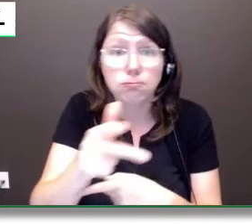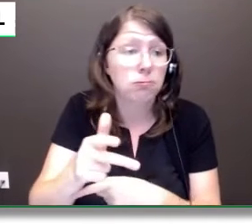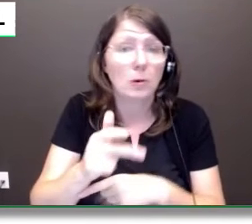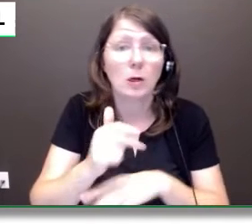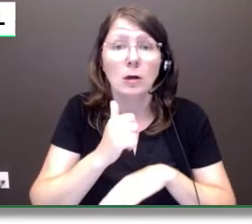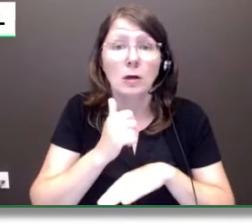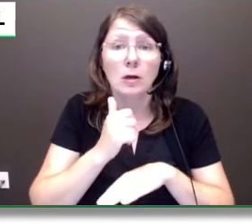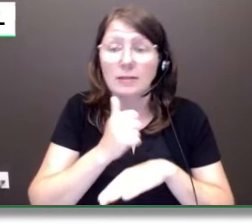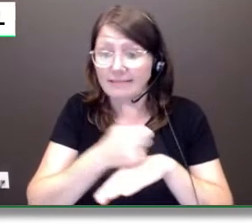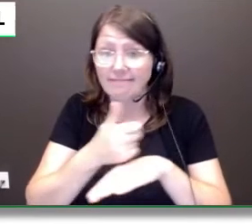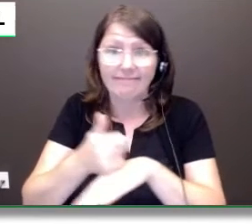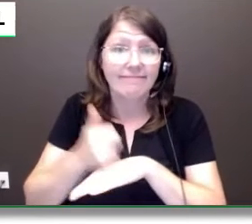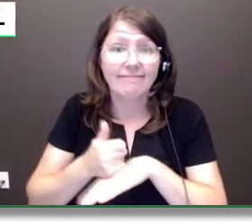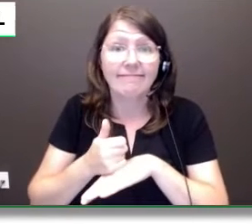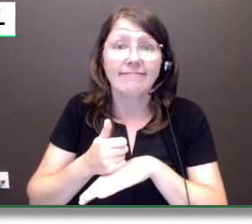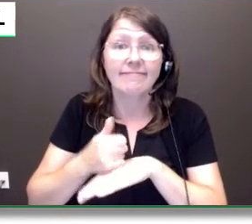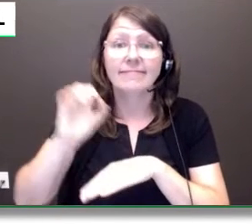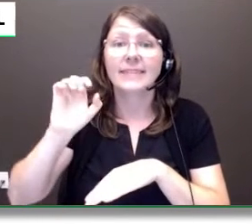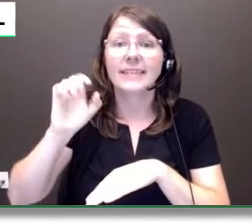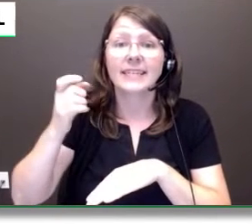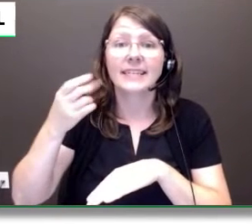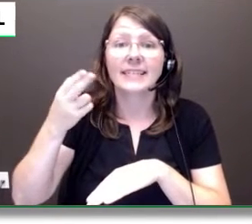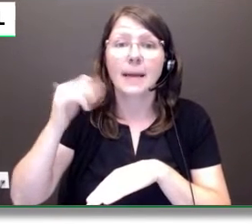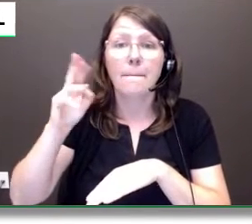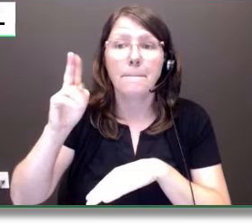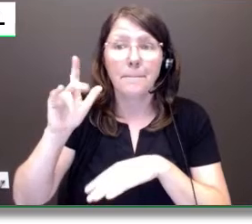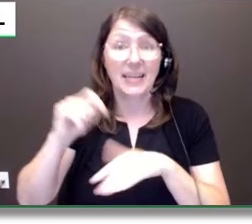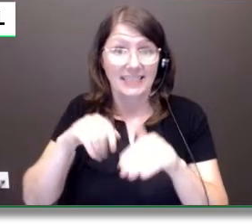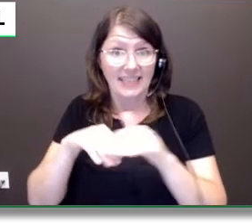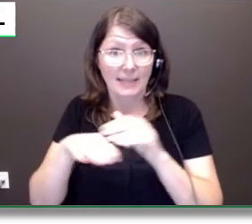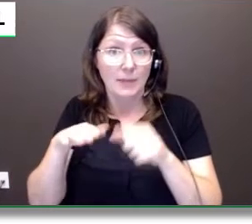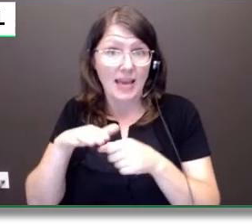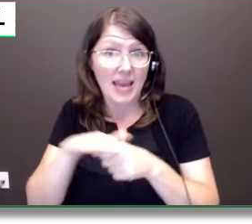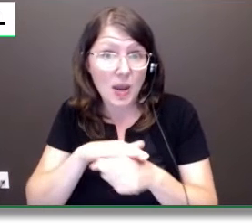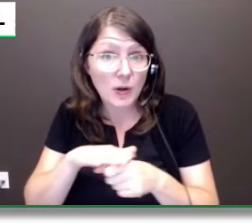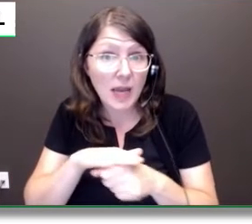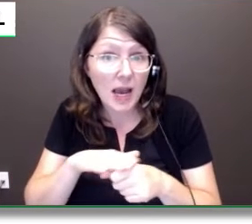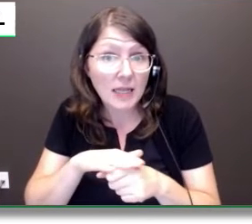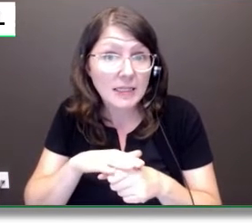what are some of the core components uh that you think would go into creating